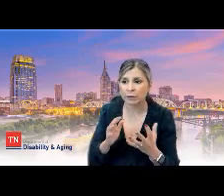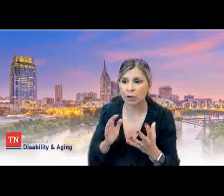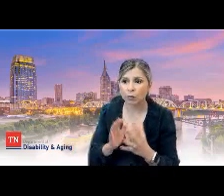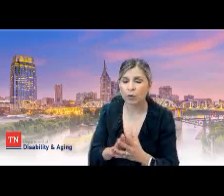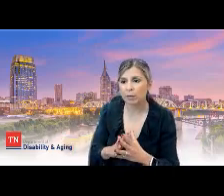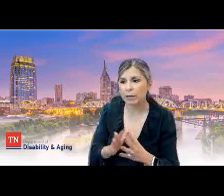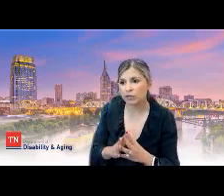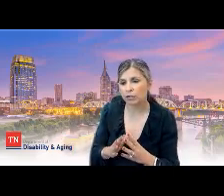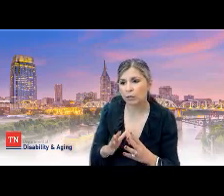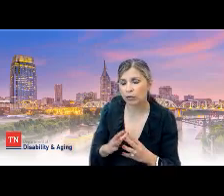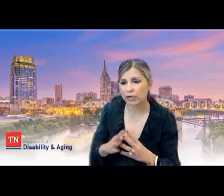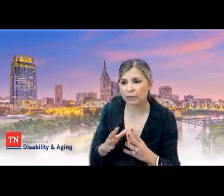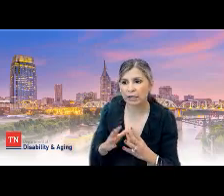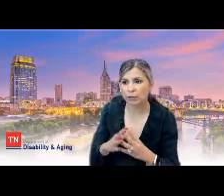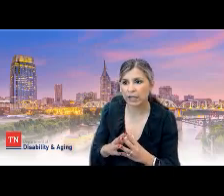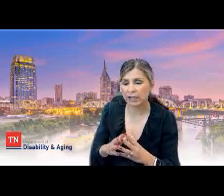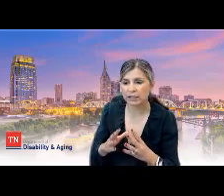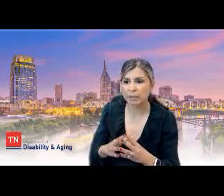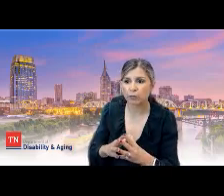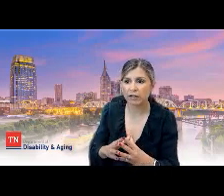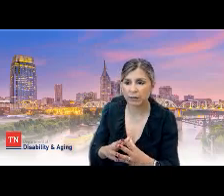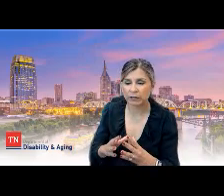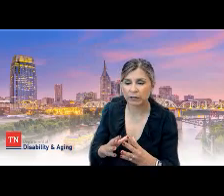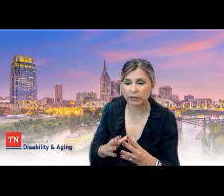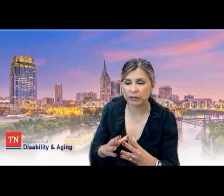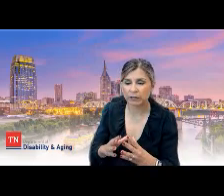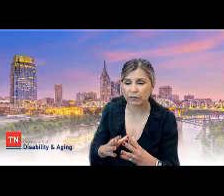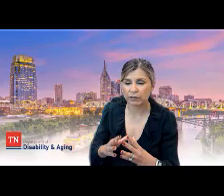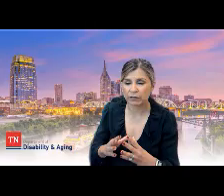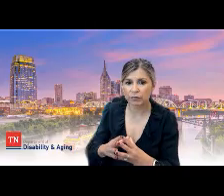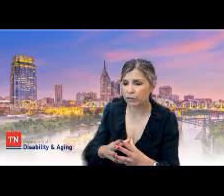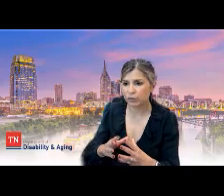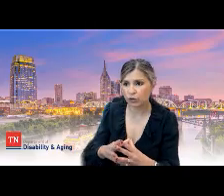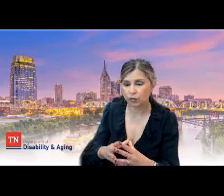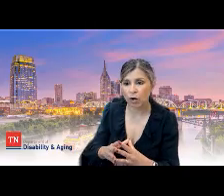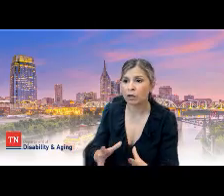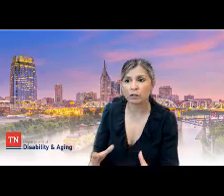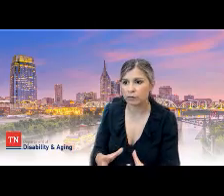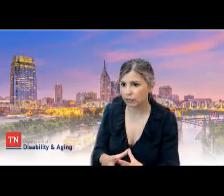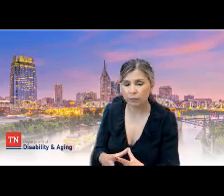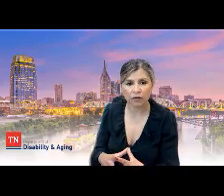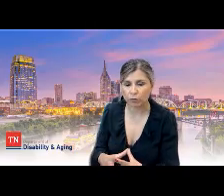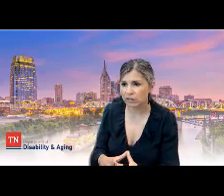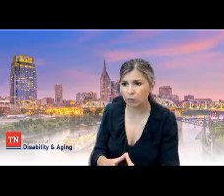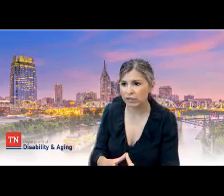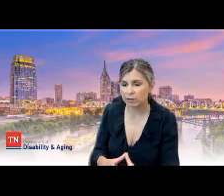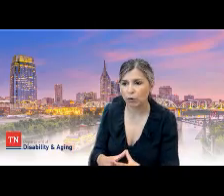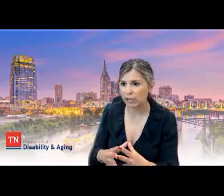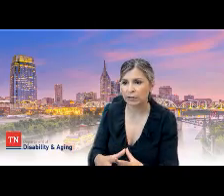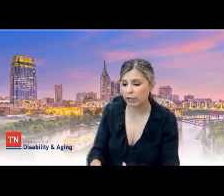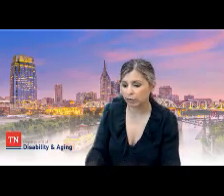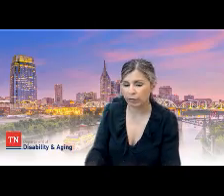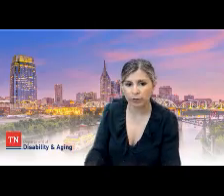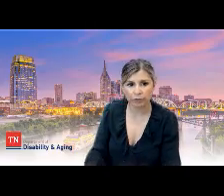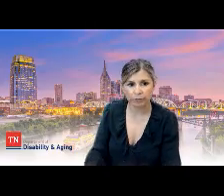But we want to make sure that we're doing everything we can to make respite available to all of the folks that we support and their caregivers.